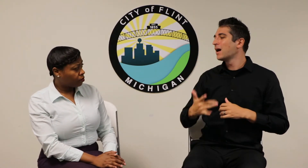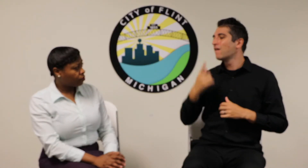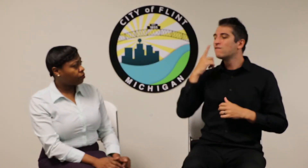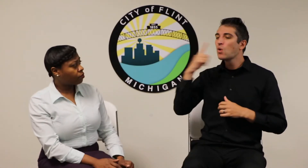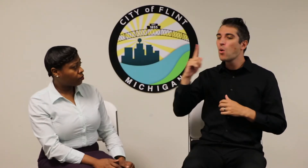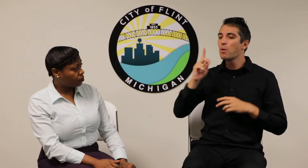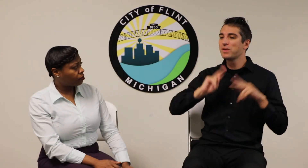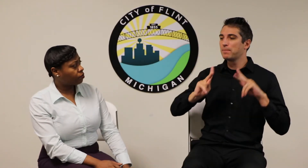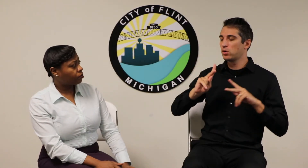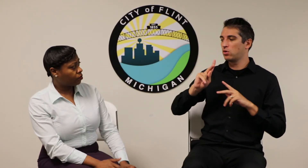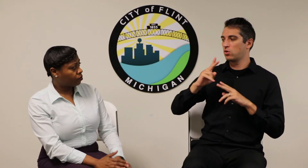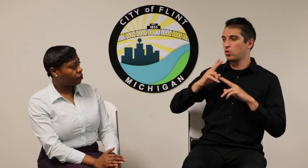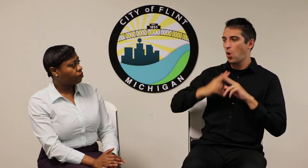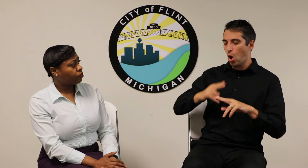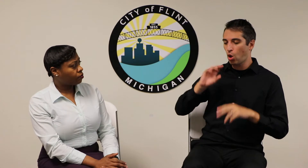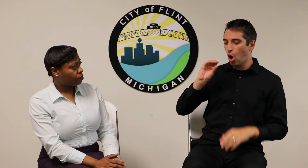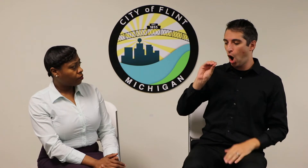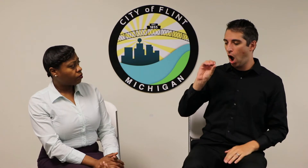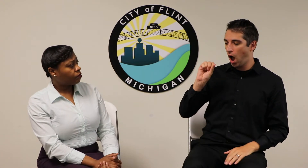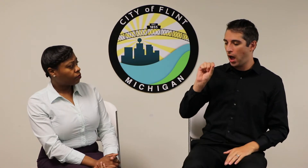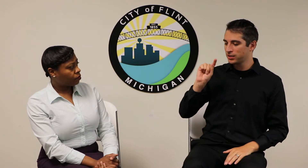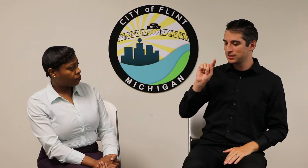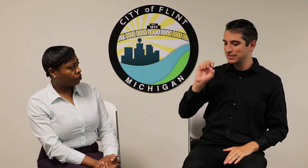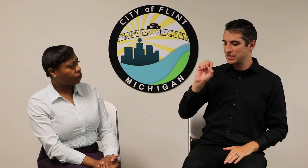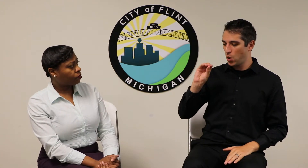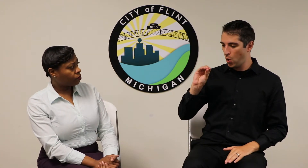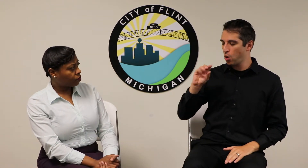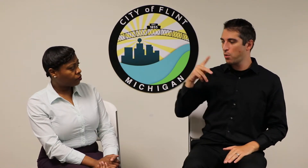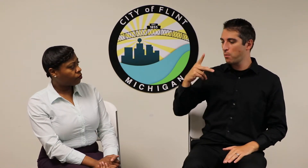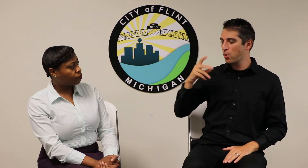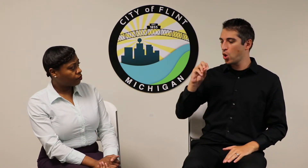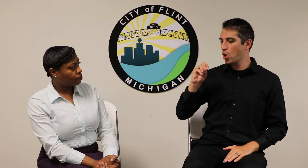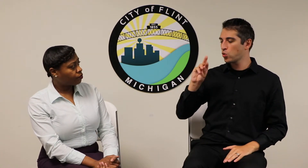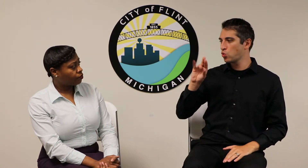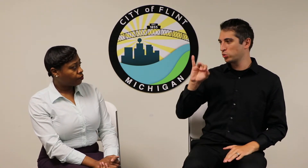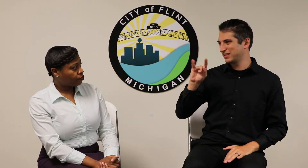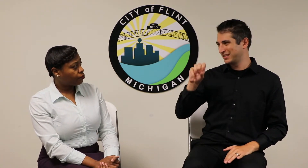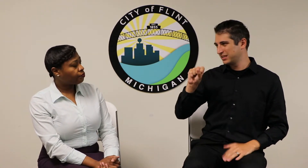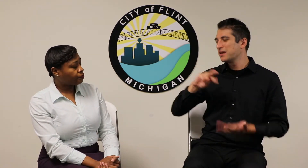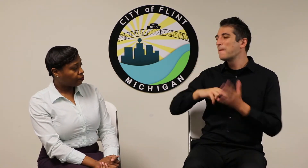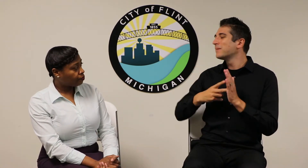people may not have enough calcium in their bones and their bones can become